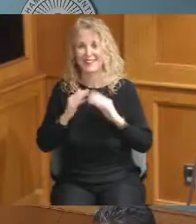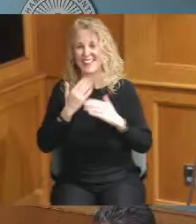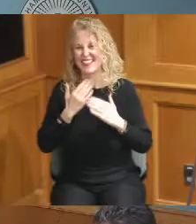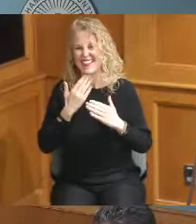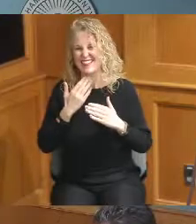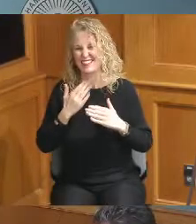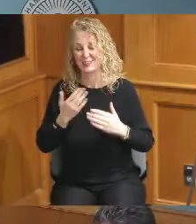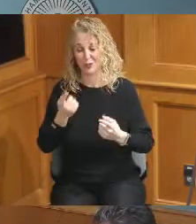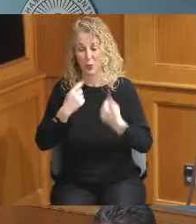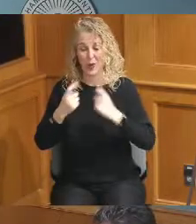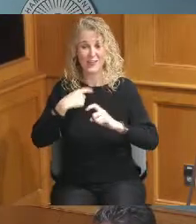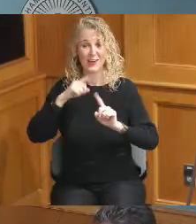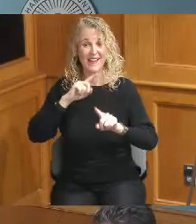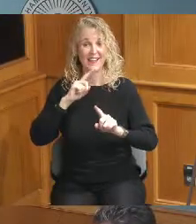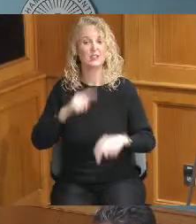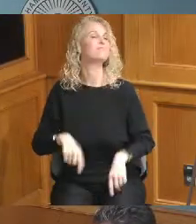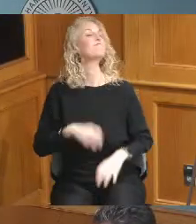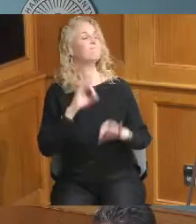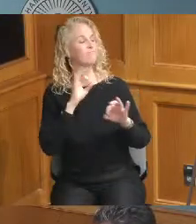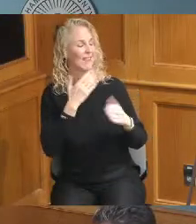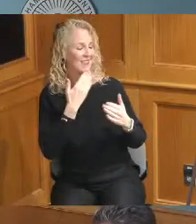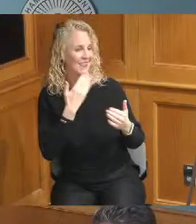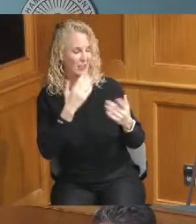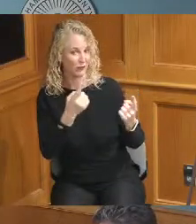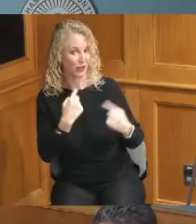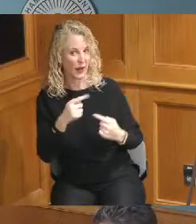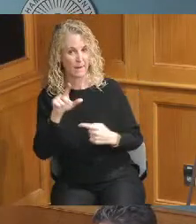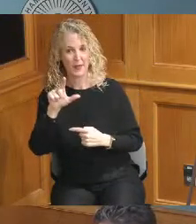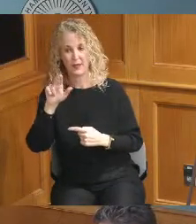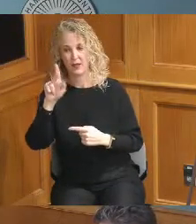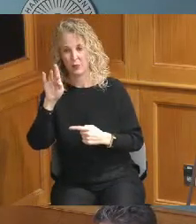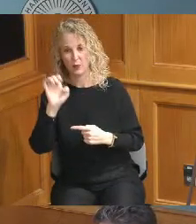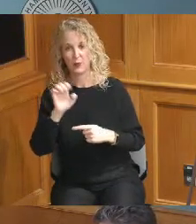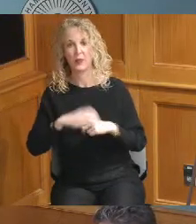talk answer any questions thank you thanks thanks for coming in thanks for the update I have got a